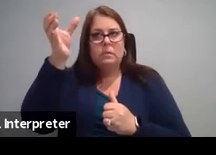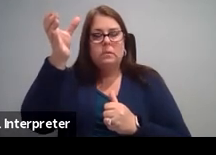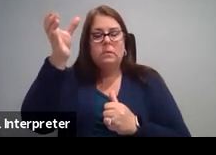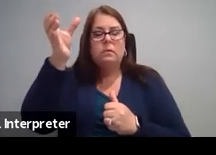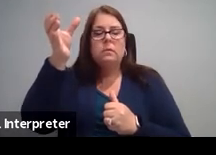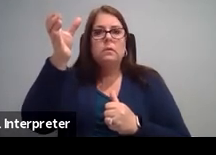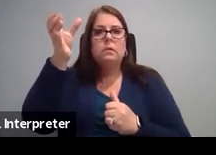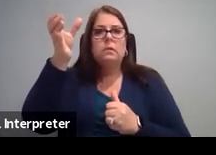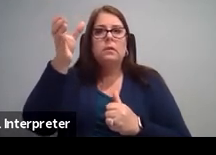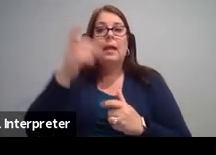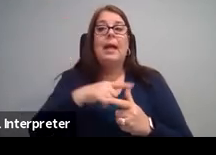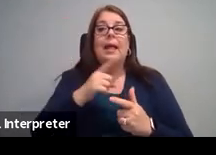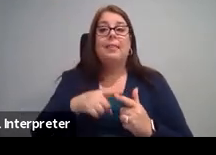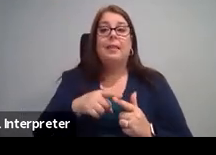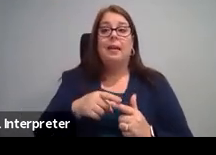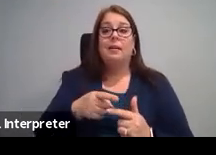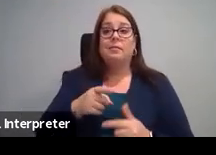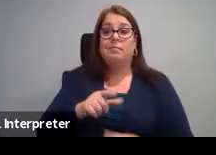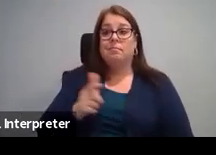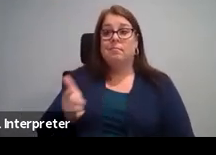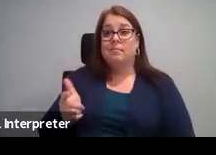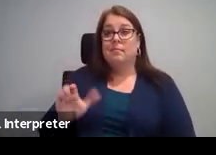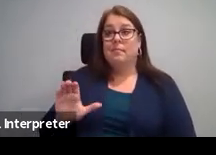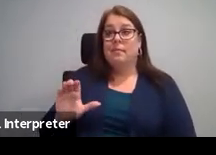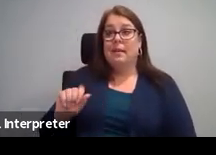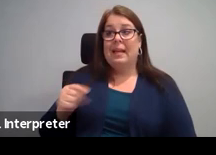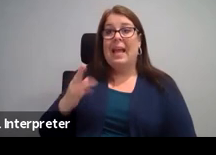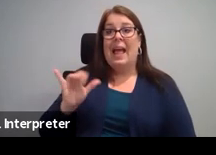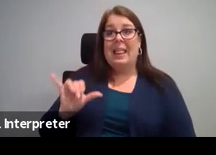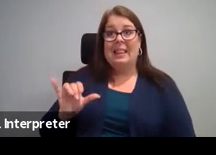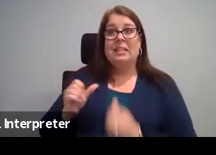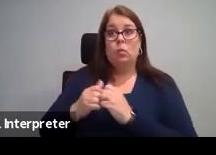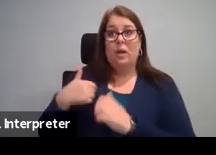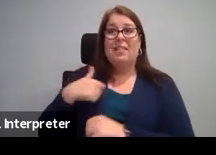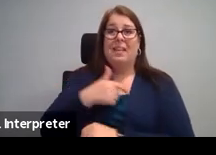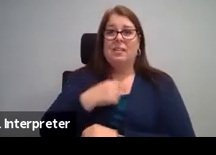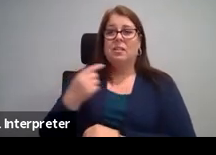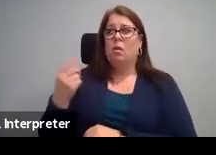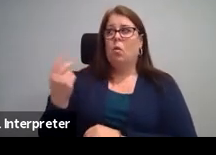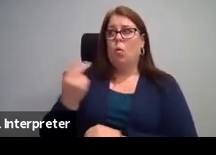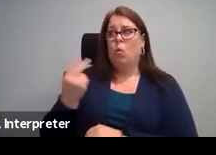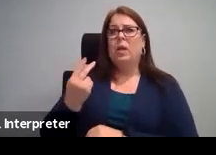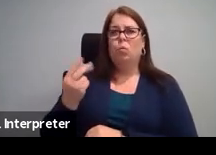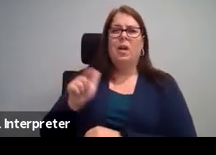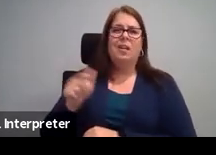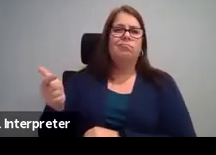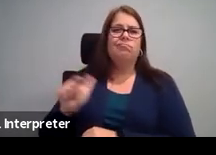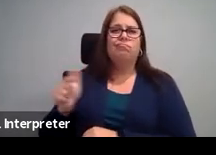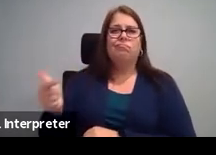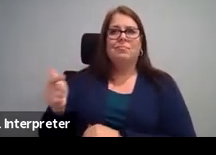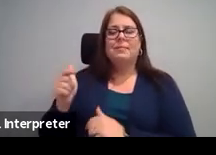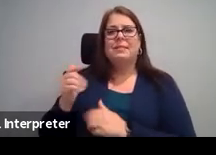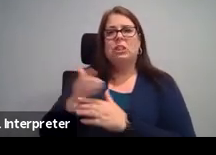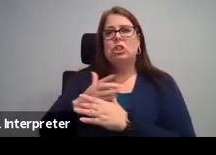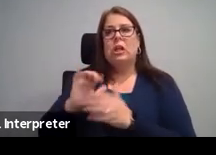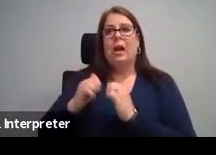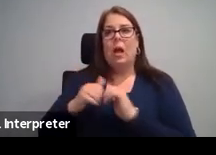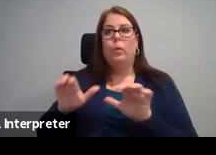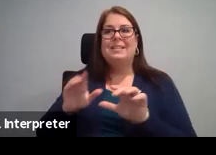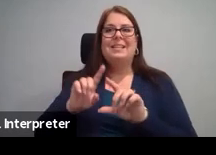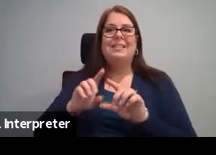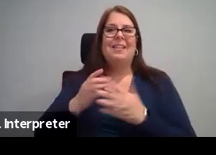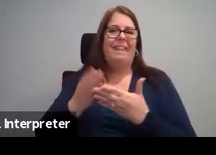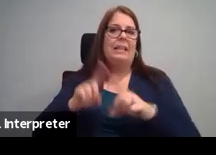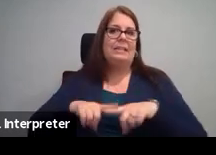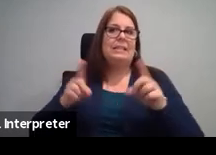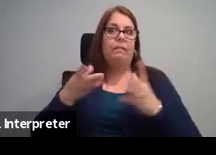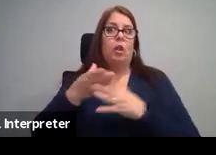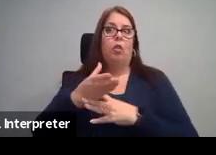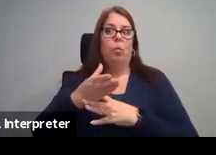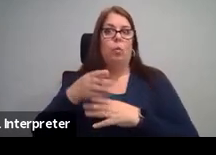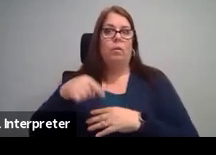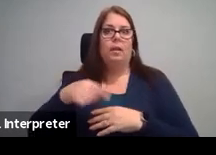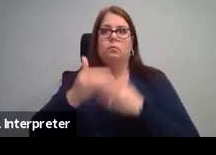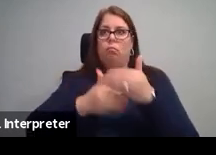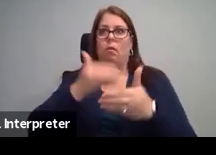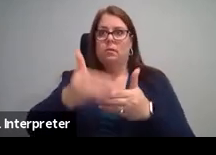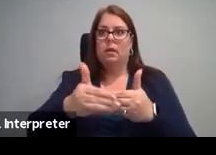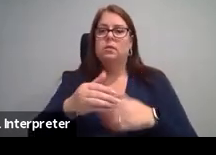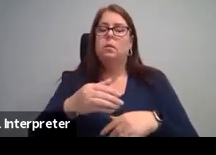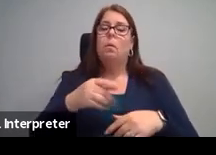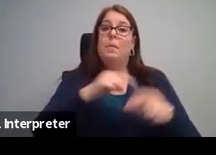Laurie Arnold: Kathy, who is here with us, she's you know we will. We're going to bounce back and forth and share how we might do things differently as we went through this process. So I'm going to talk about what our initial plan was so our initial plan was to find a team.